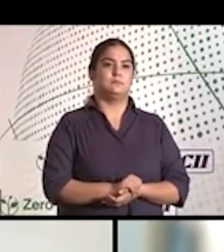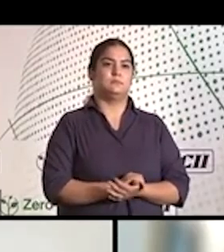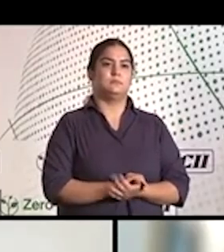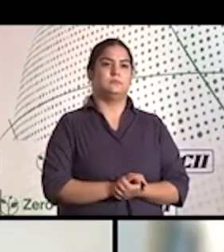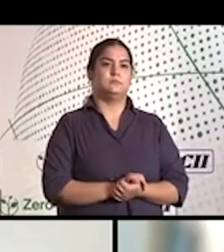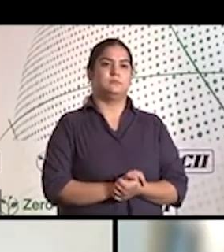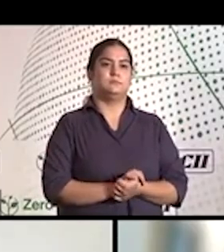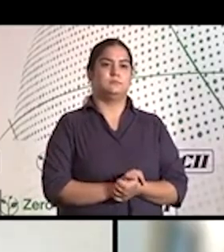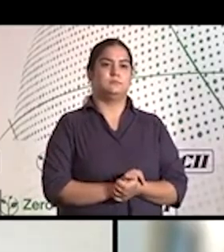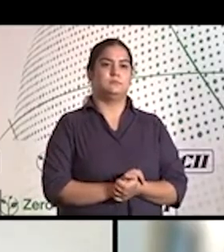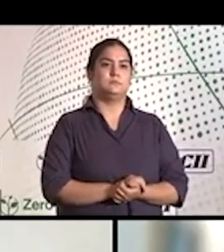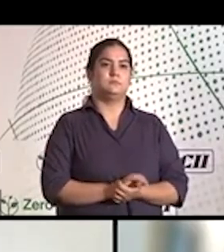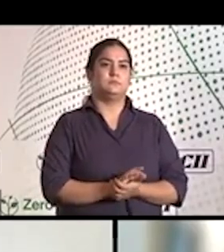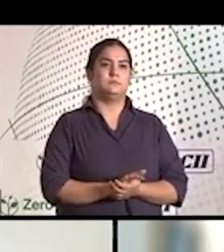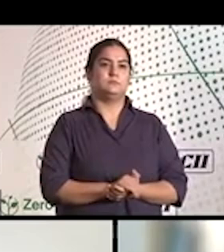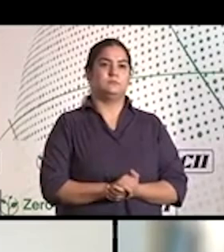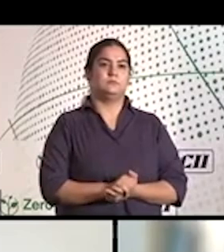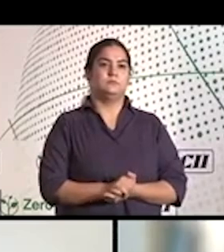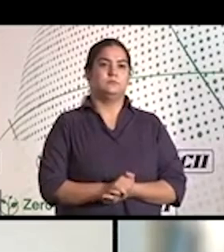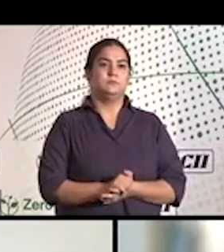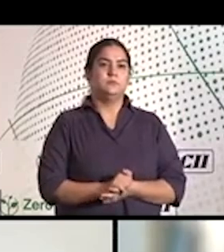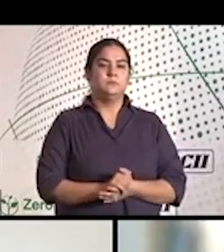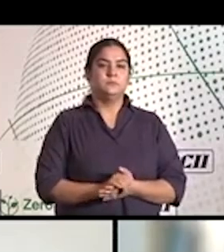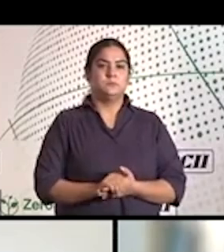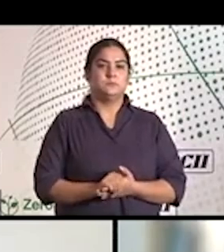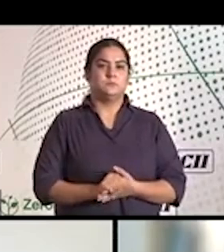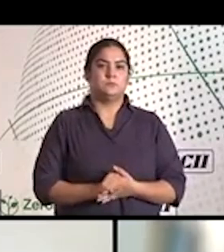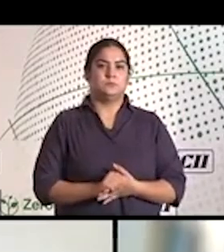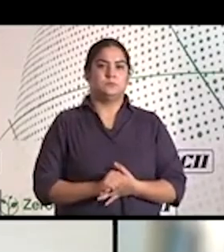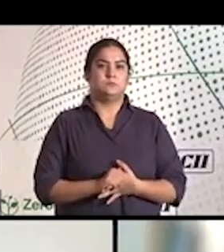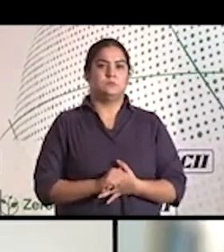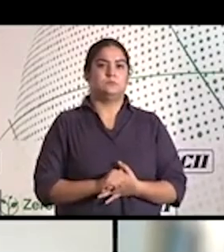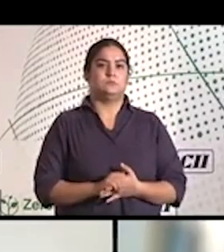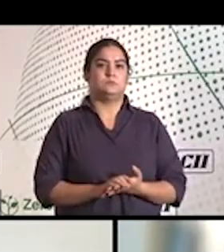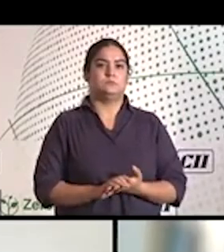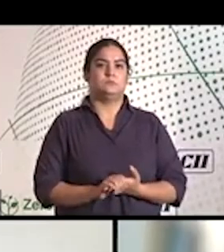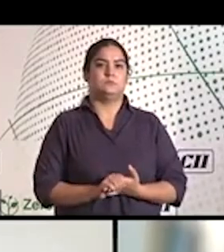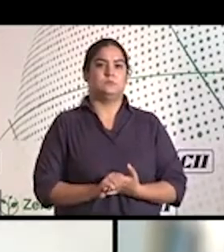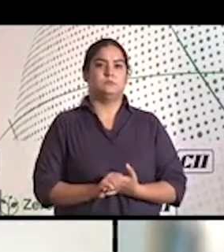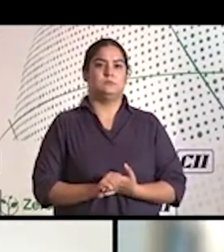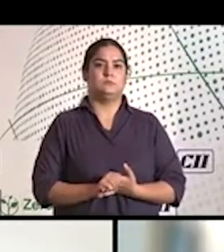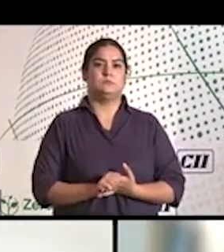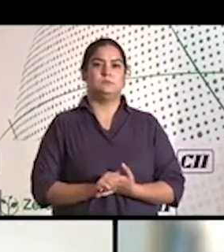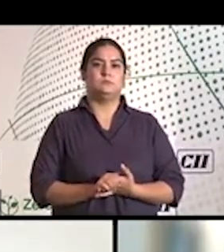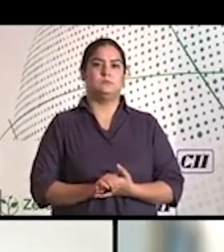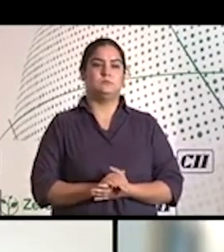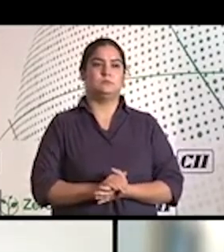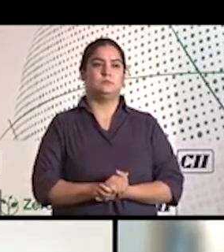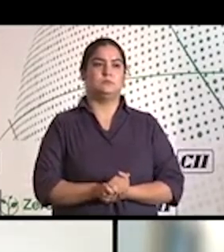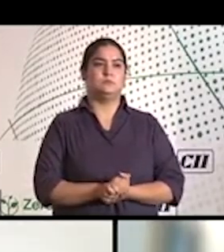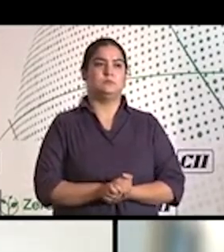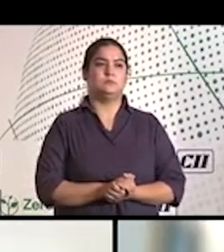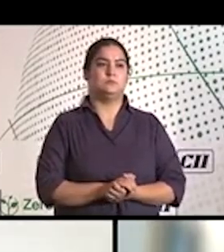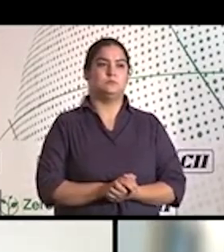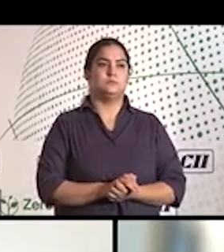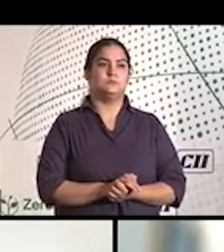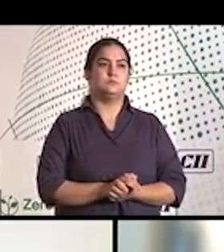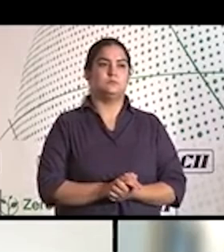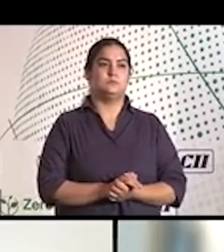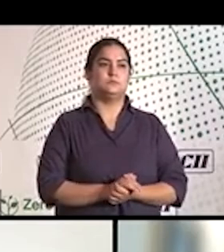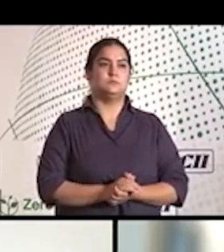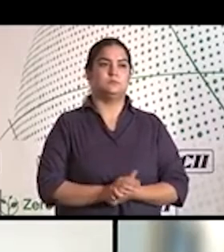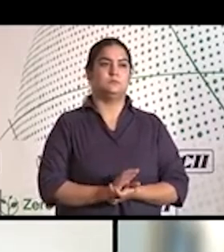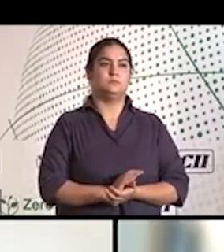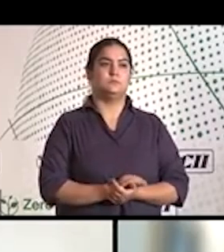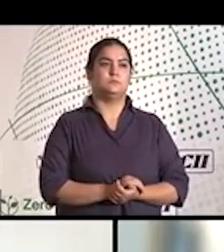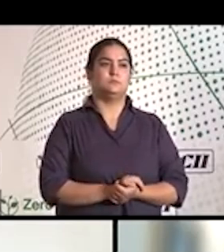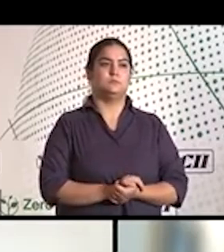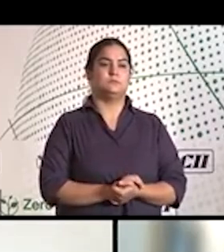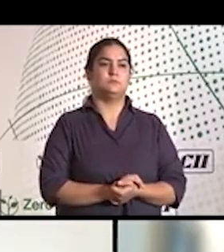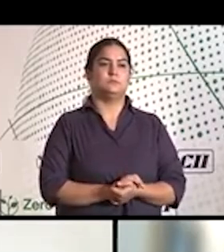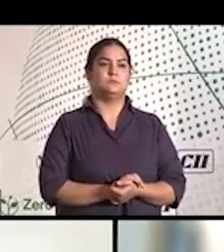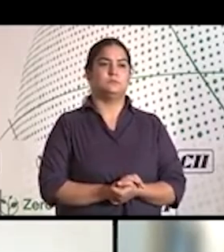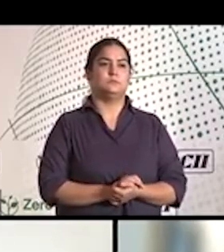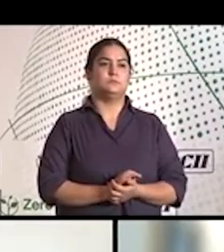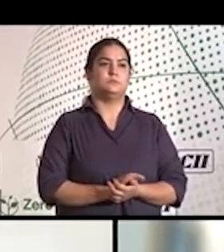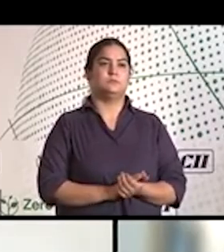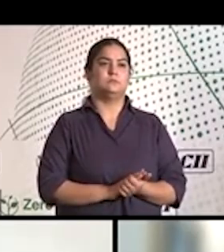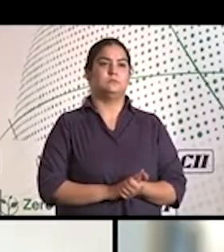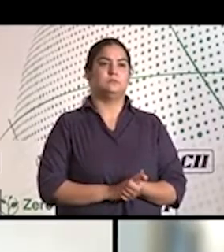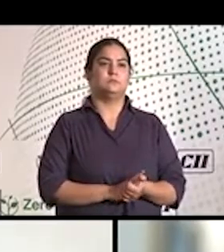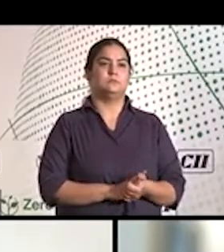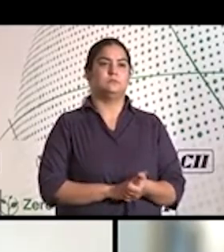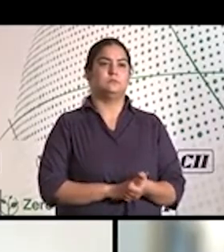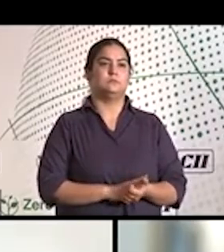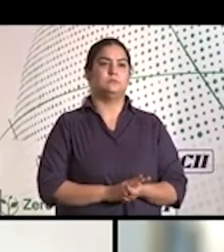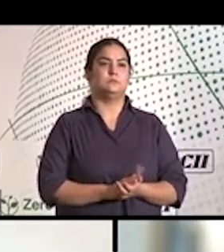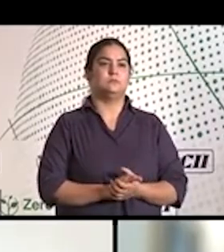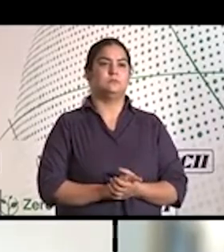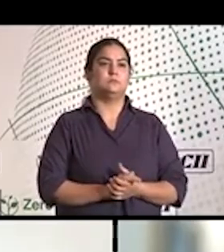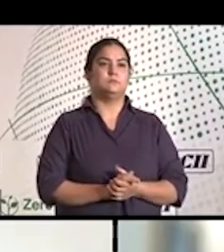see if